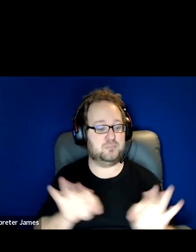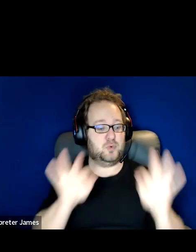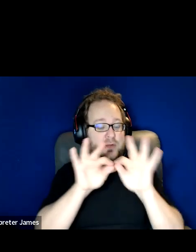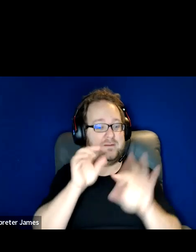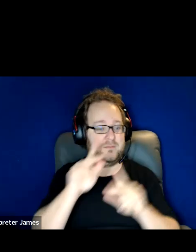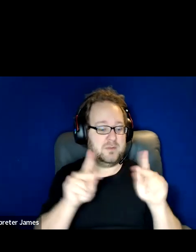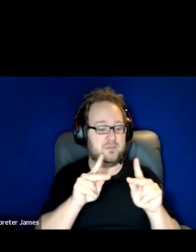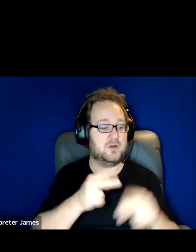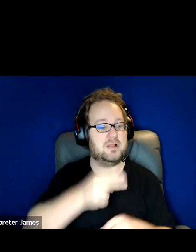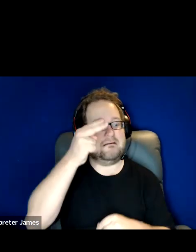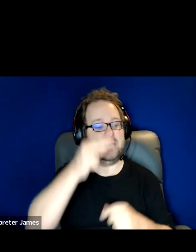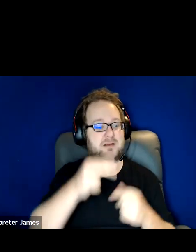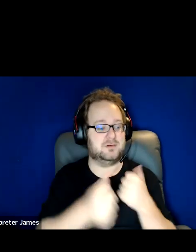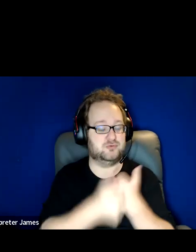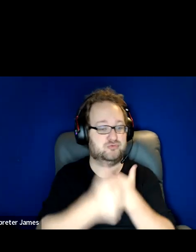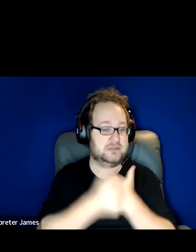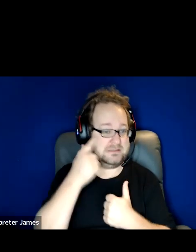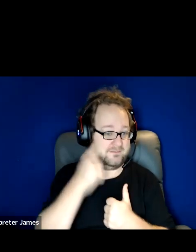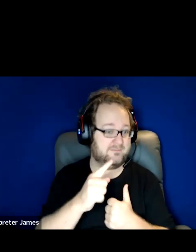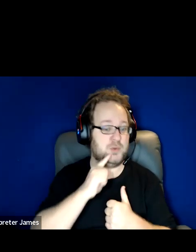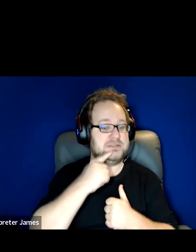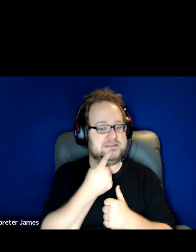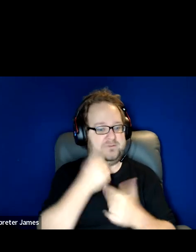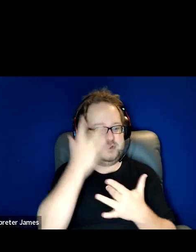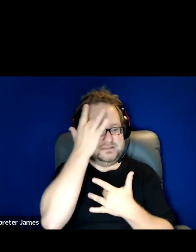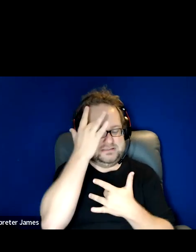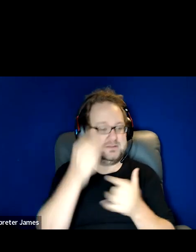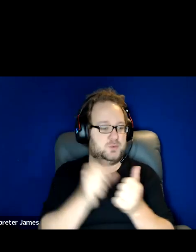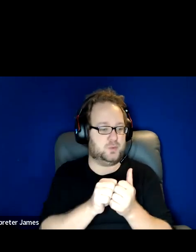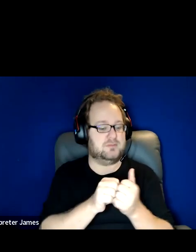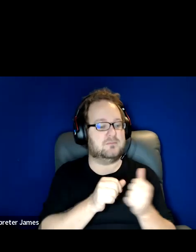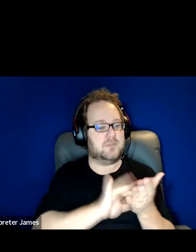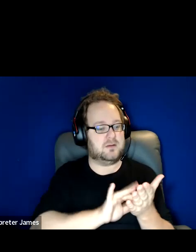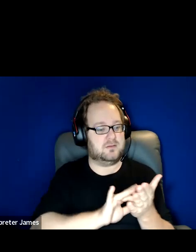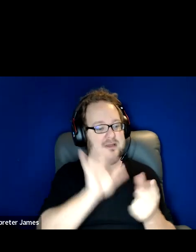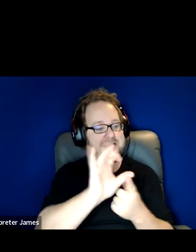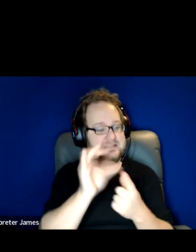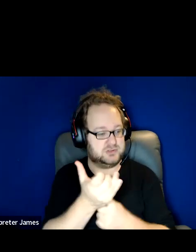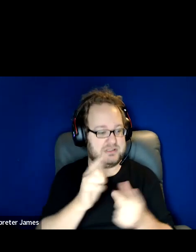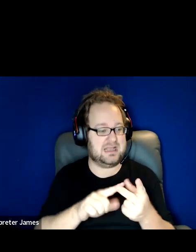risk for severe disease such as those with underlying medical conditions, those living with disabilities, and